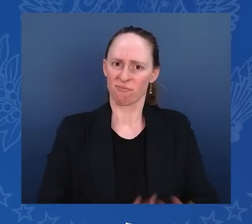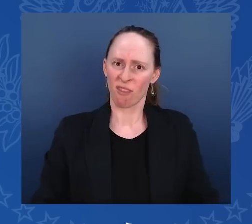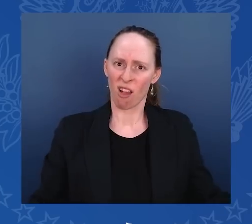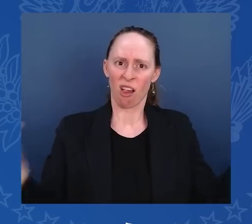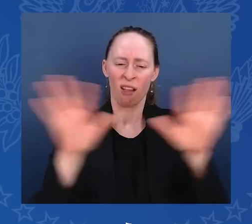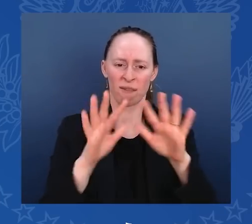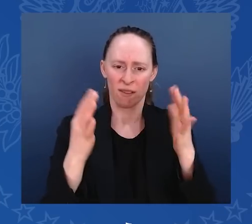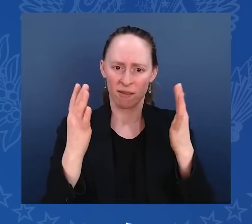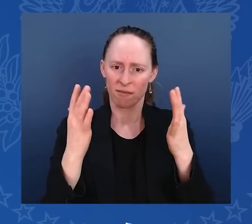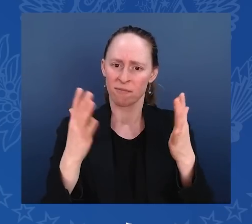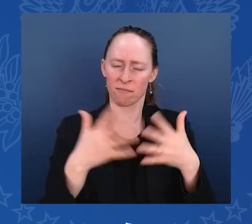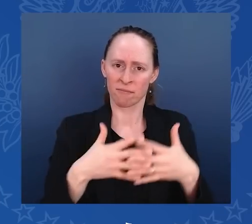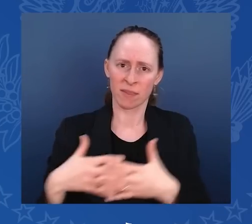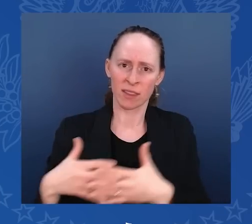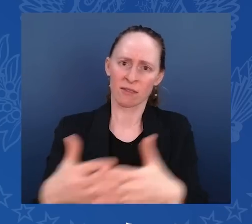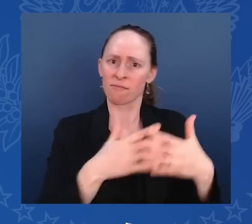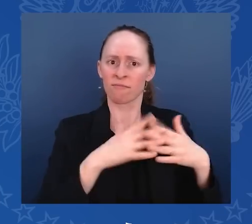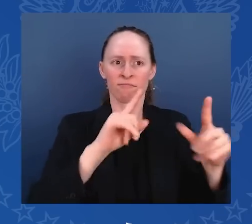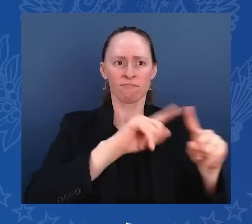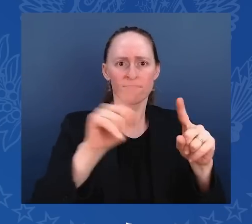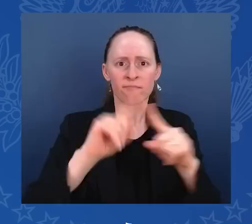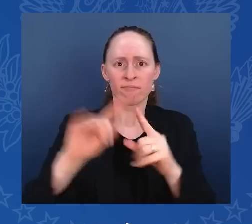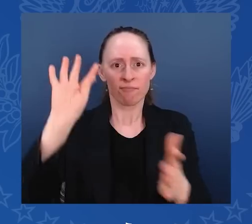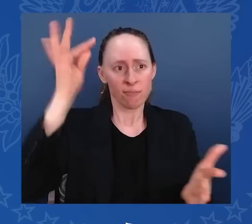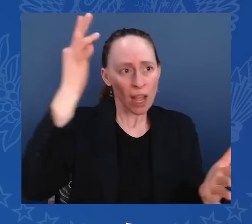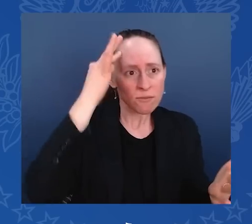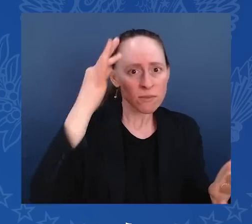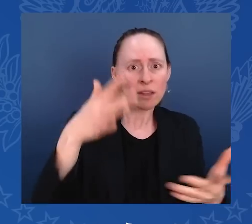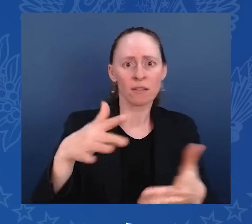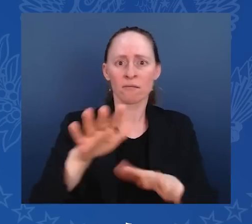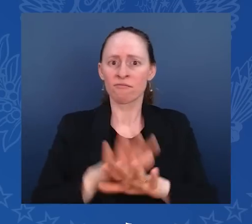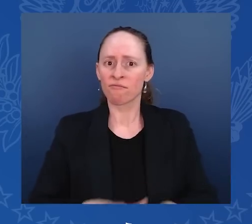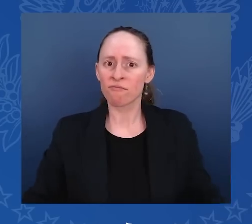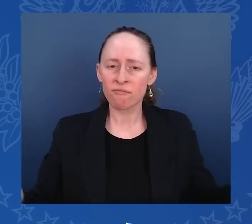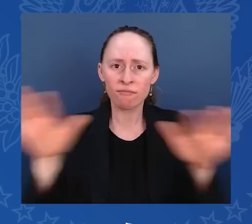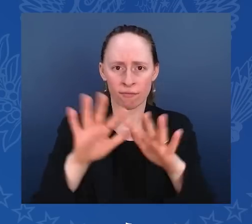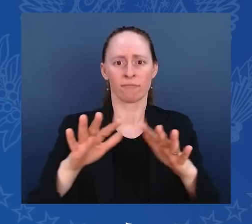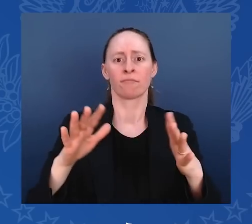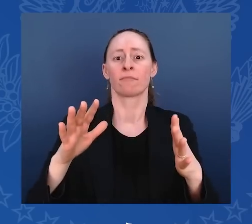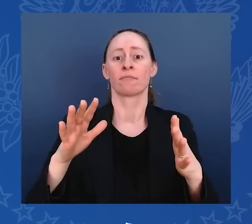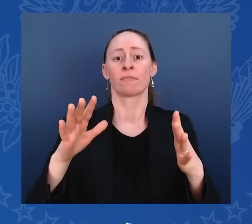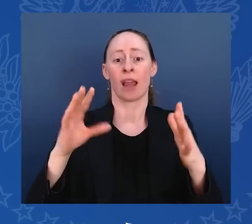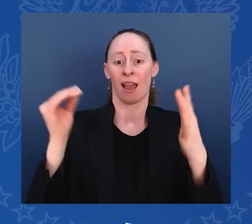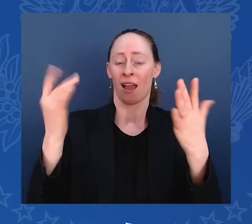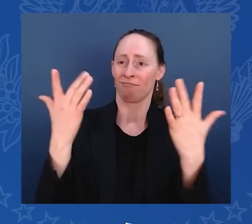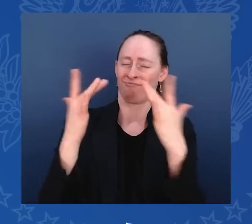but also that better reflects on America itself. I want to thank Chairman Durbin